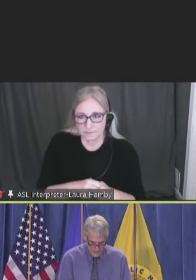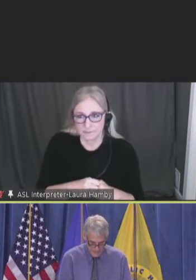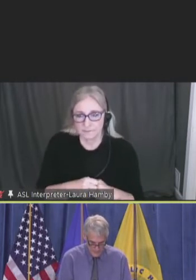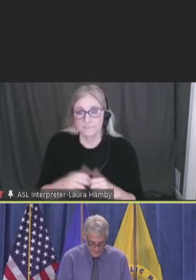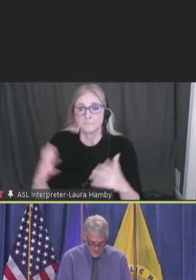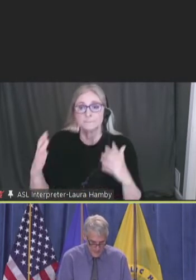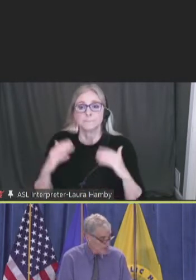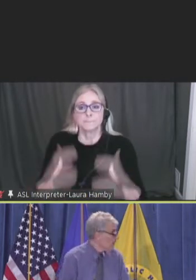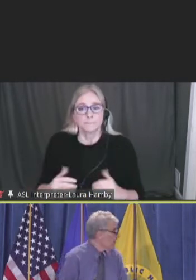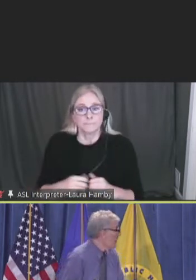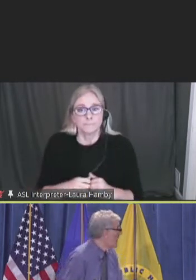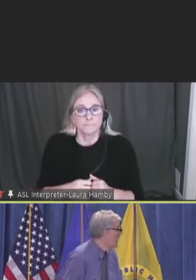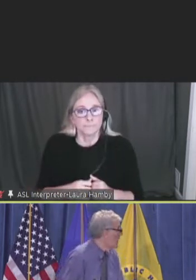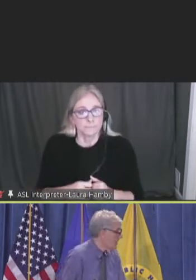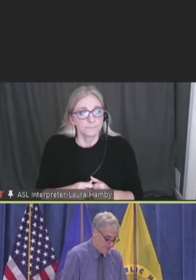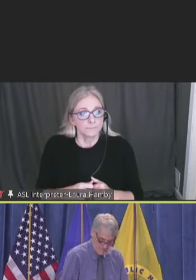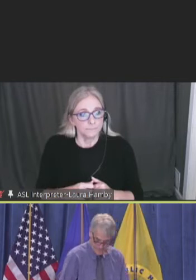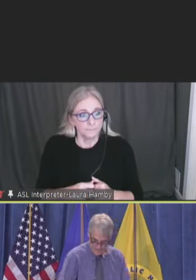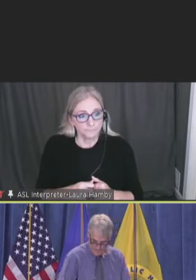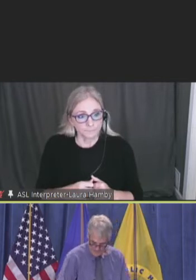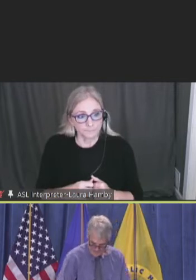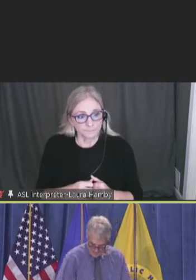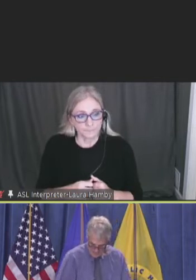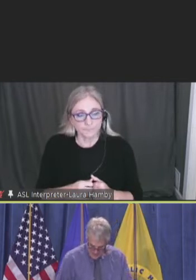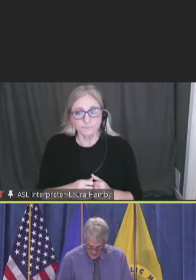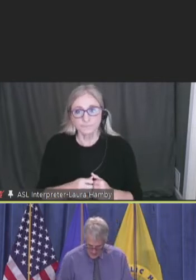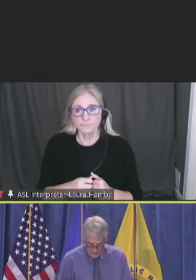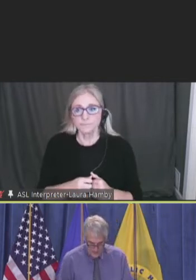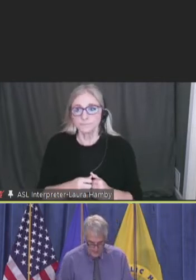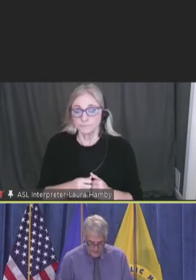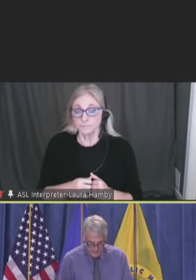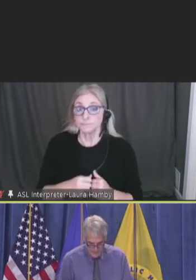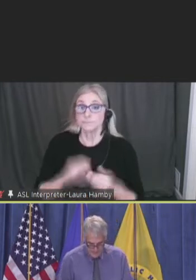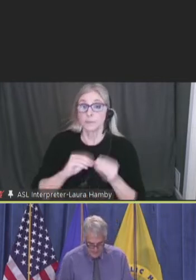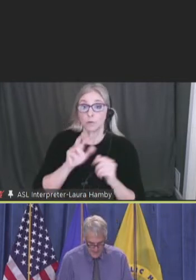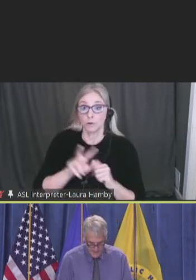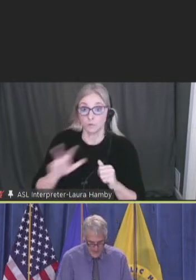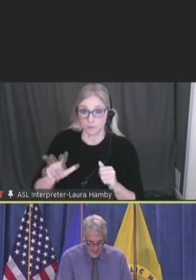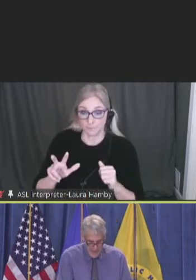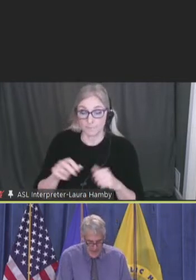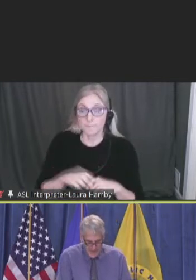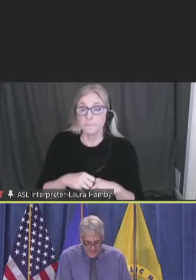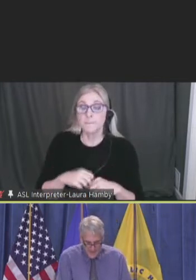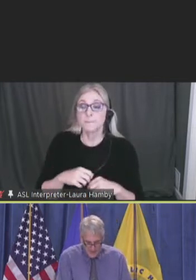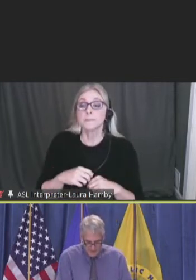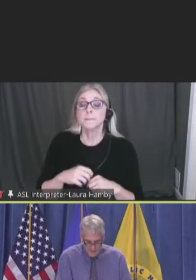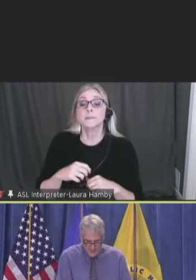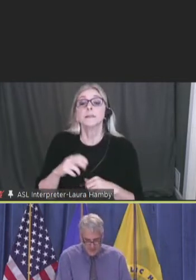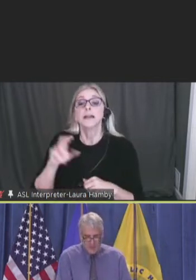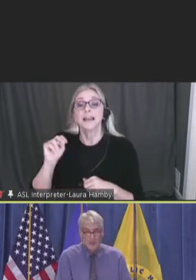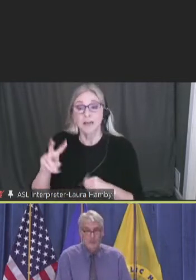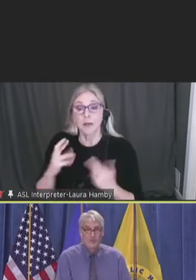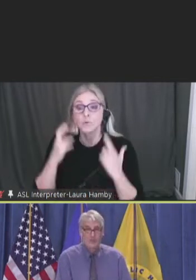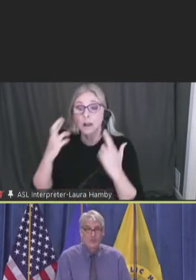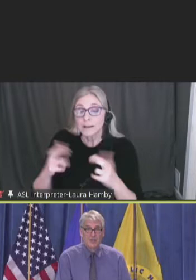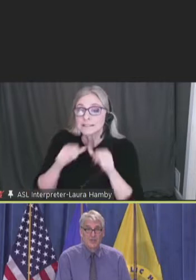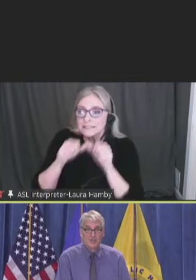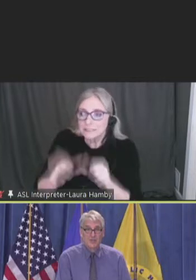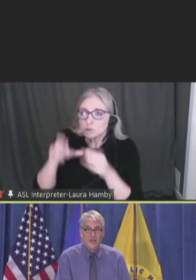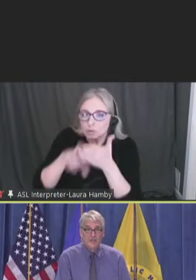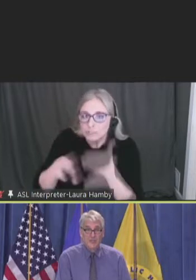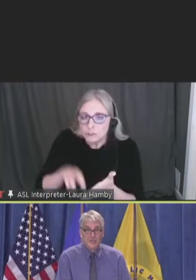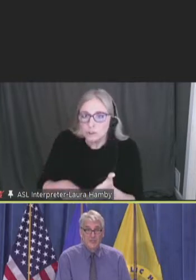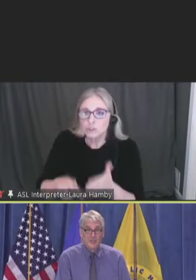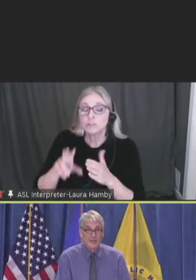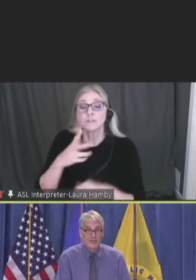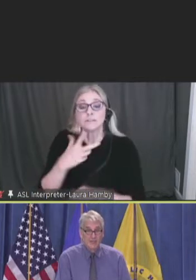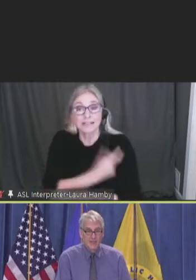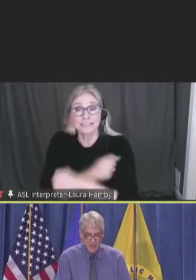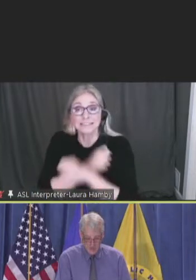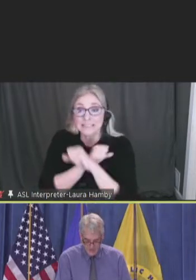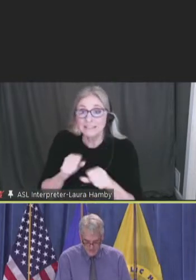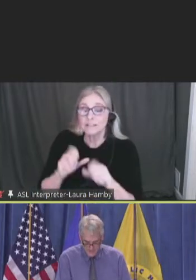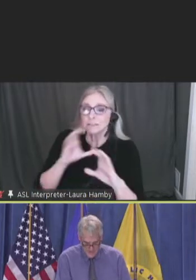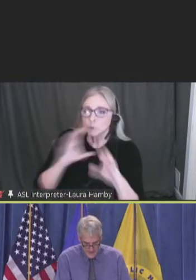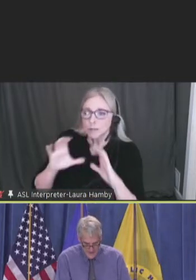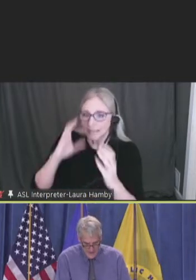Thirty-three, NVAC recommends continued research into vaccine safety communication.